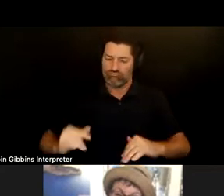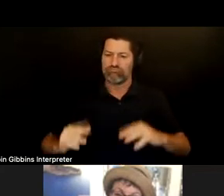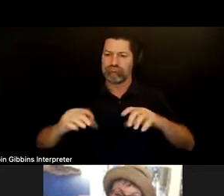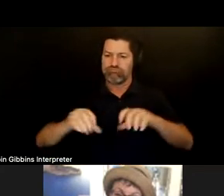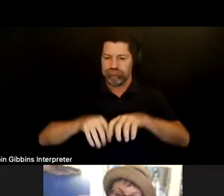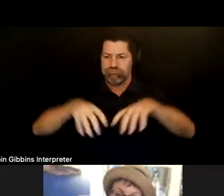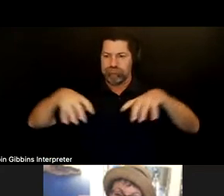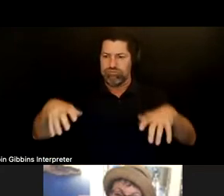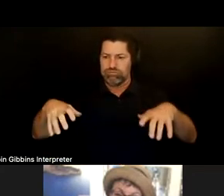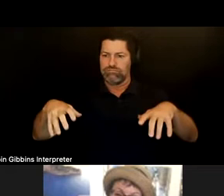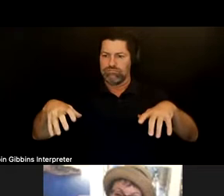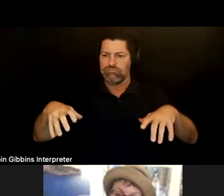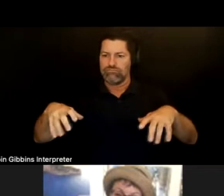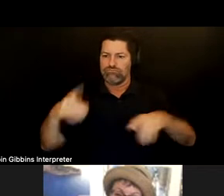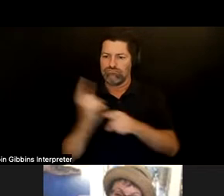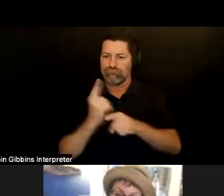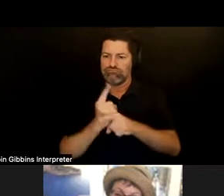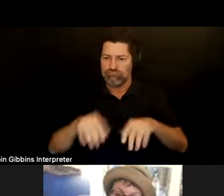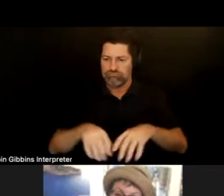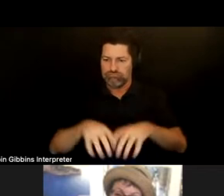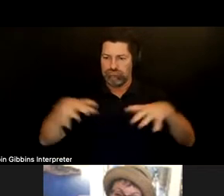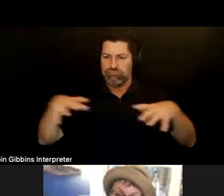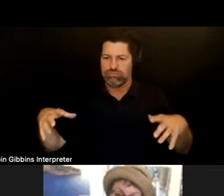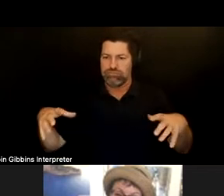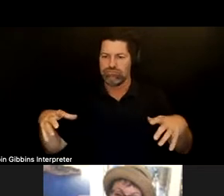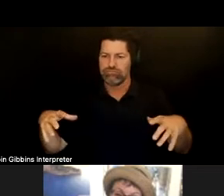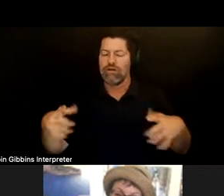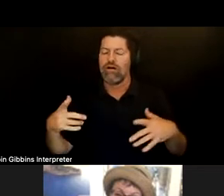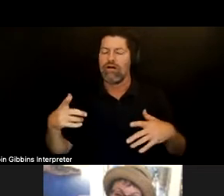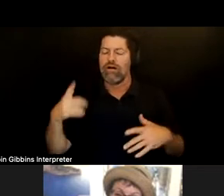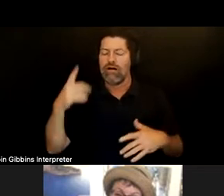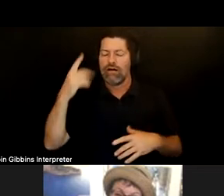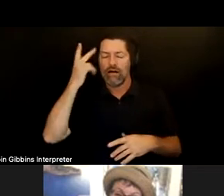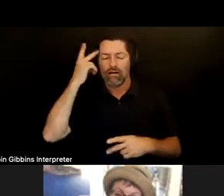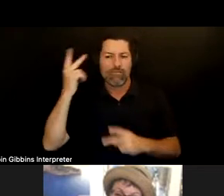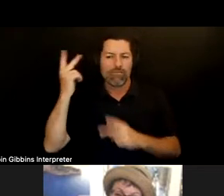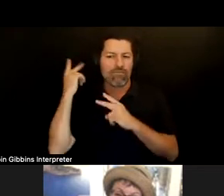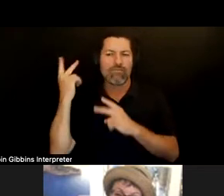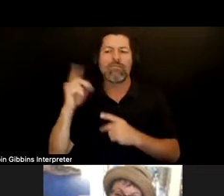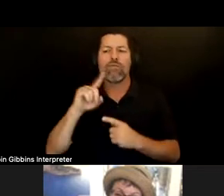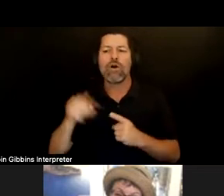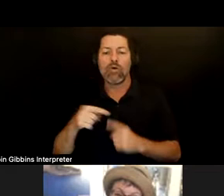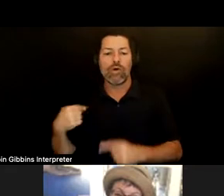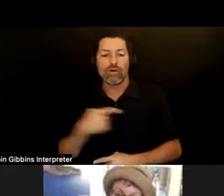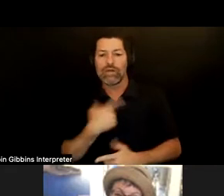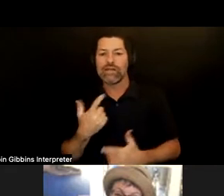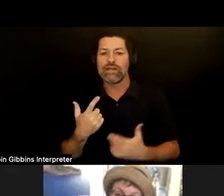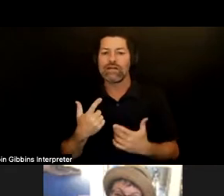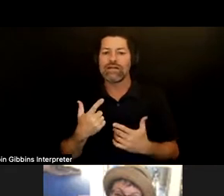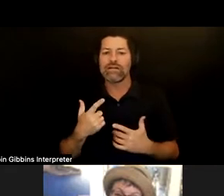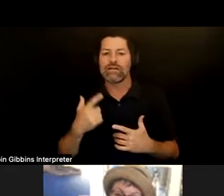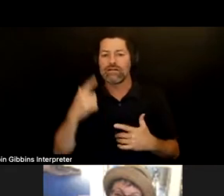19:22:14 It puffs up, and it reminds us of when we puff ourselves up in arrogance right